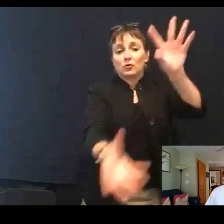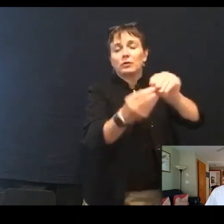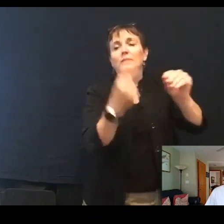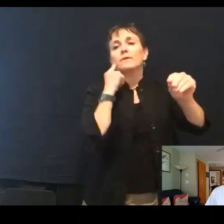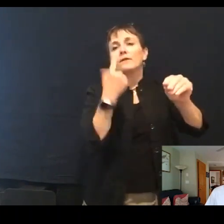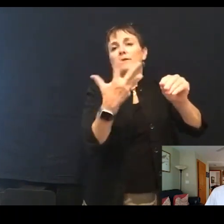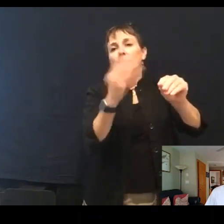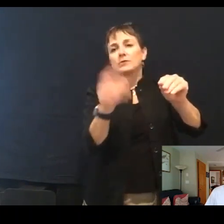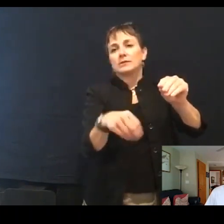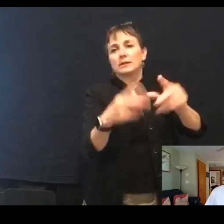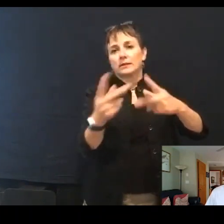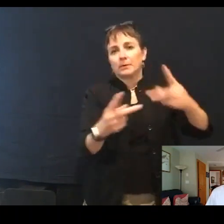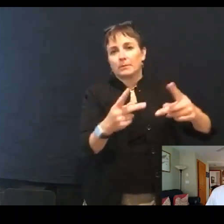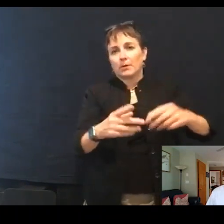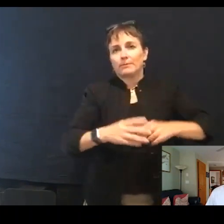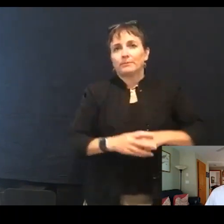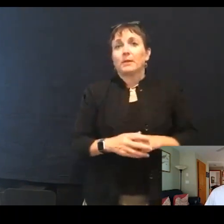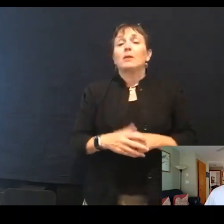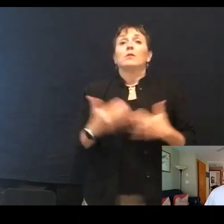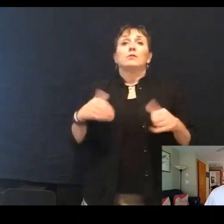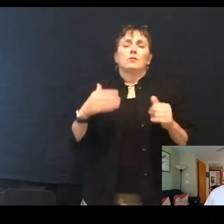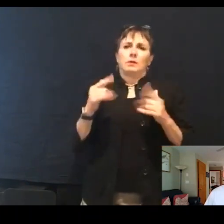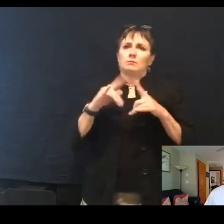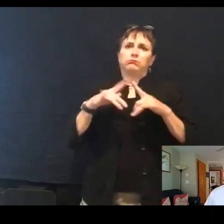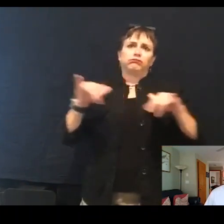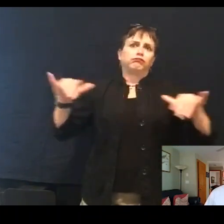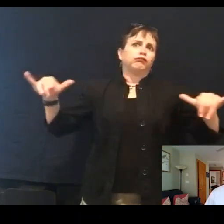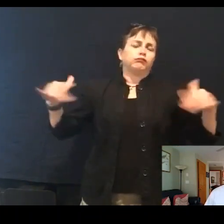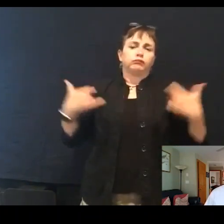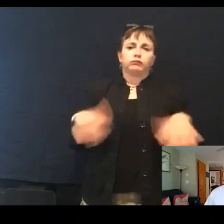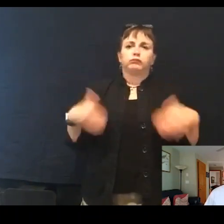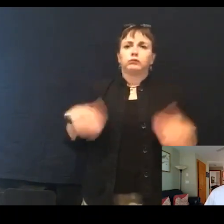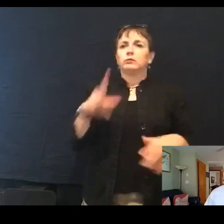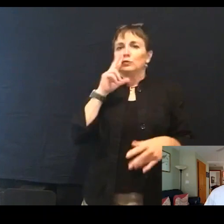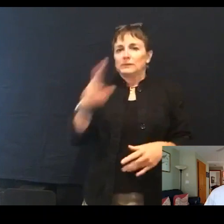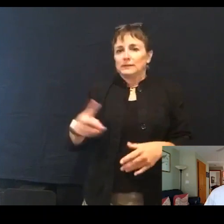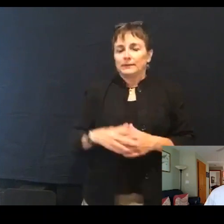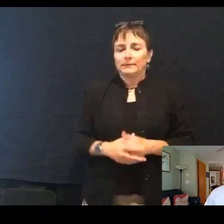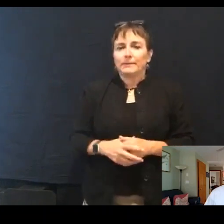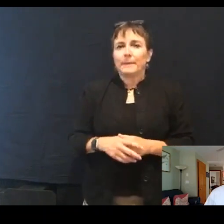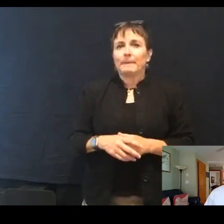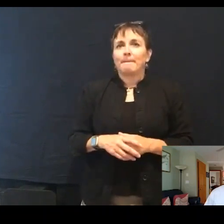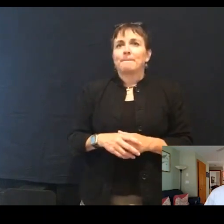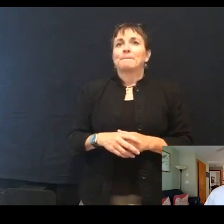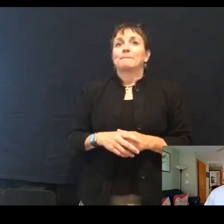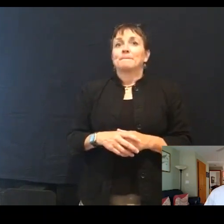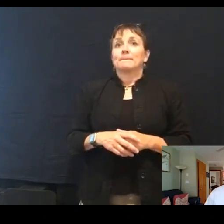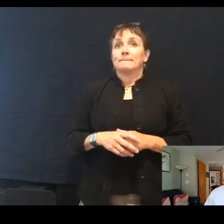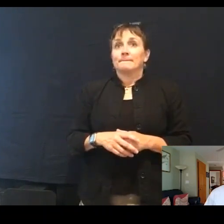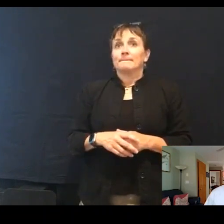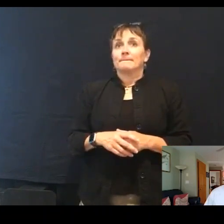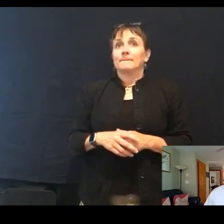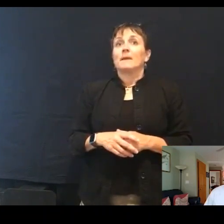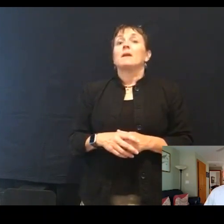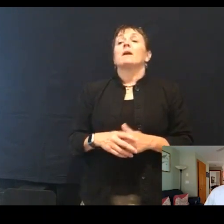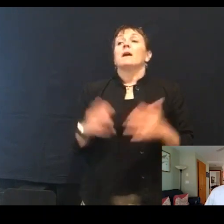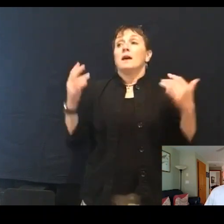with a clinical diagnosis of Usher syndrome. So quite a bit of variety.